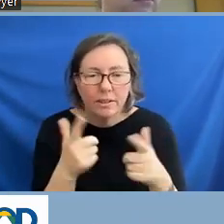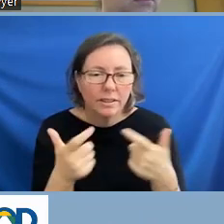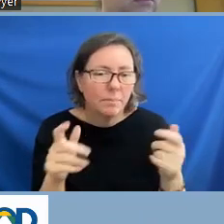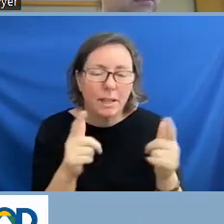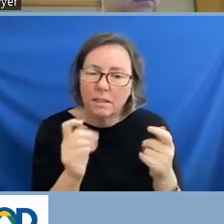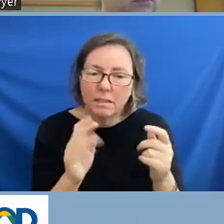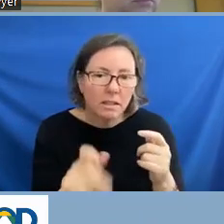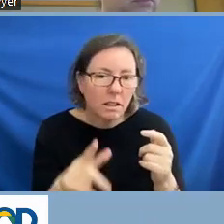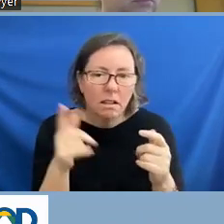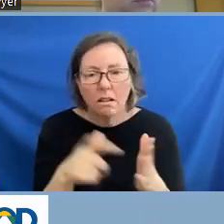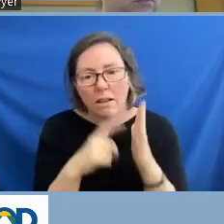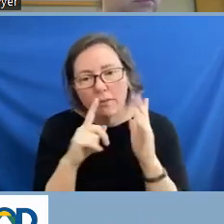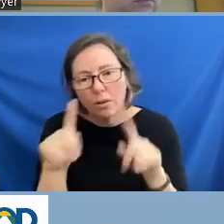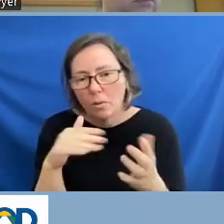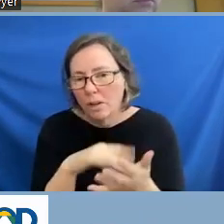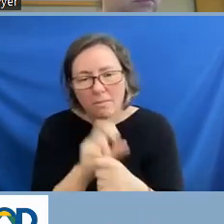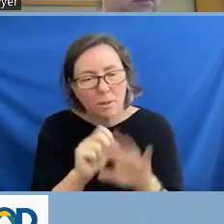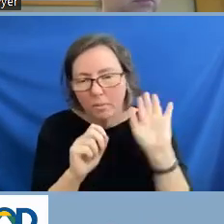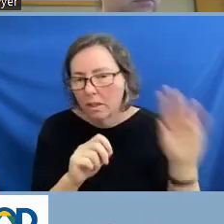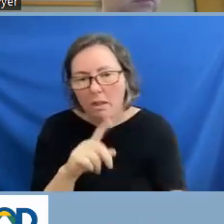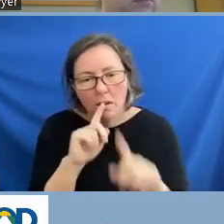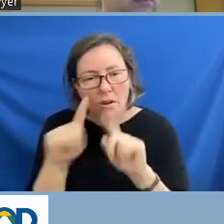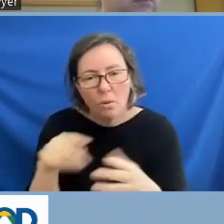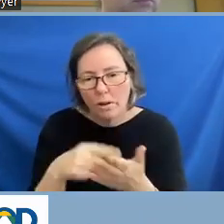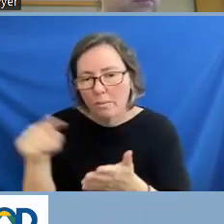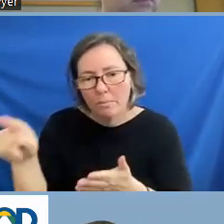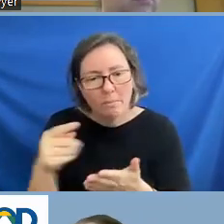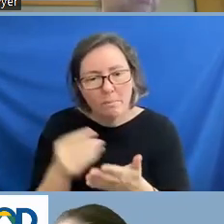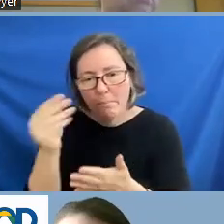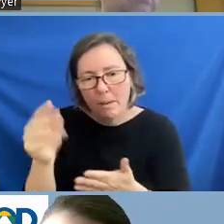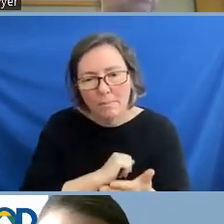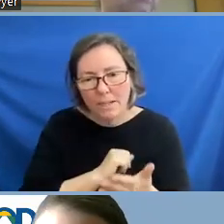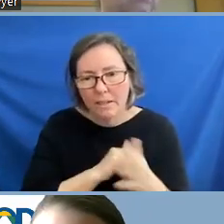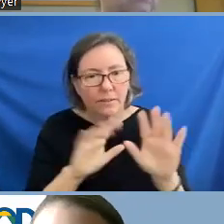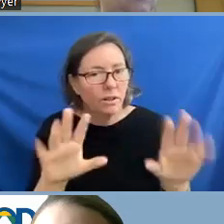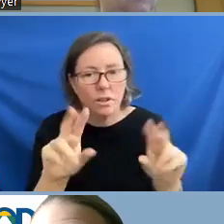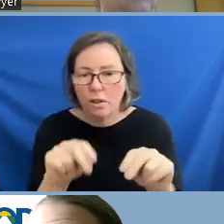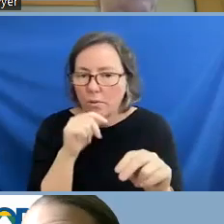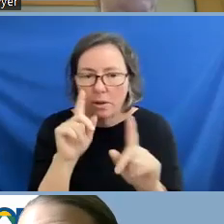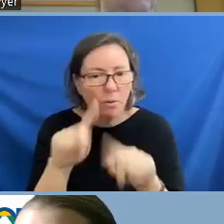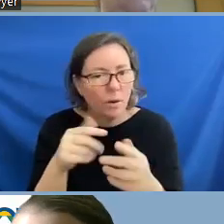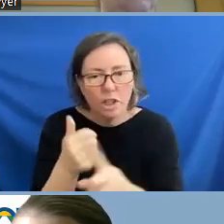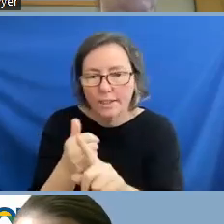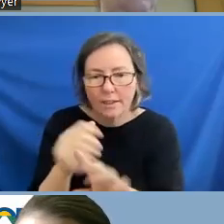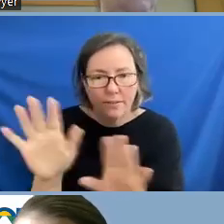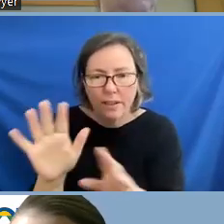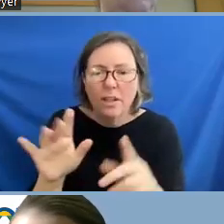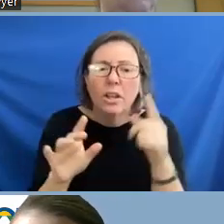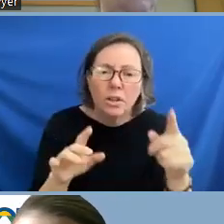if I have to go to the doctor and all, I would rather just order it herself. You can order an ergonomic assessment for her,